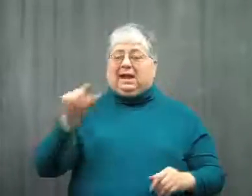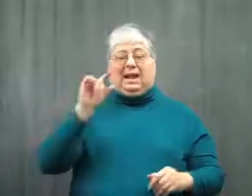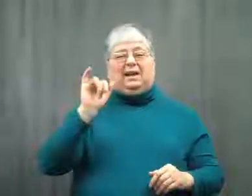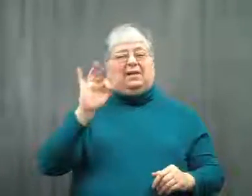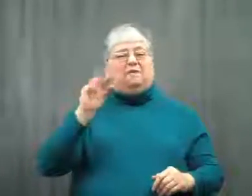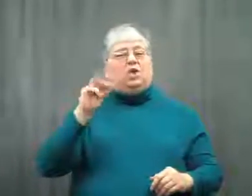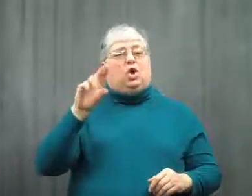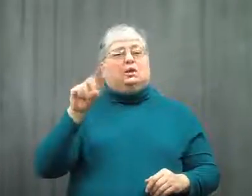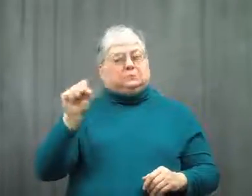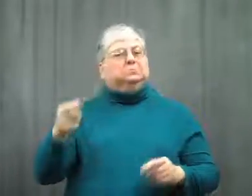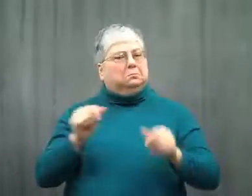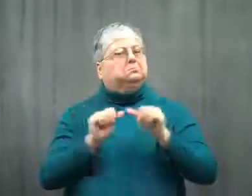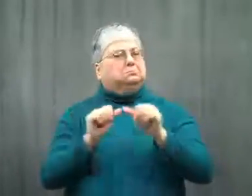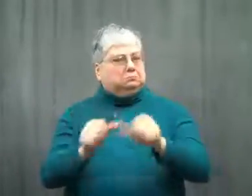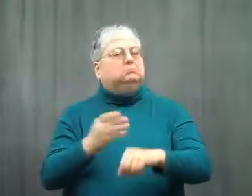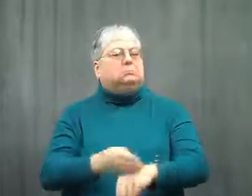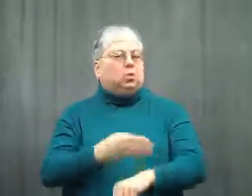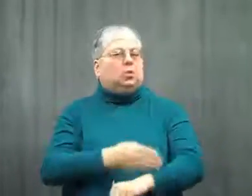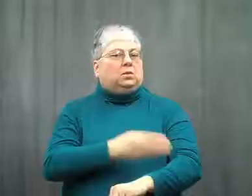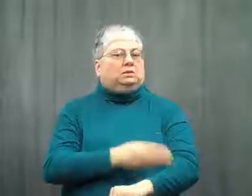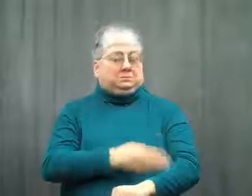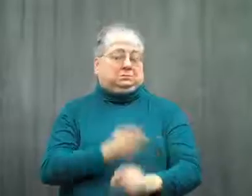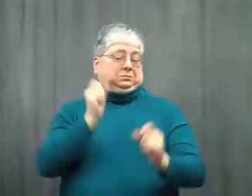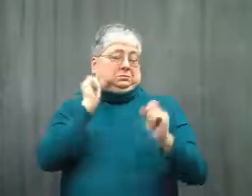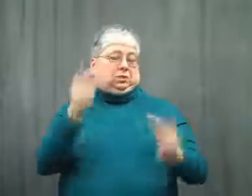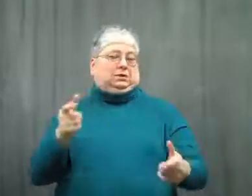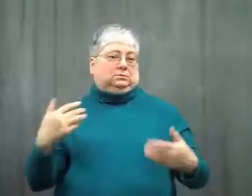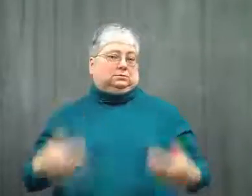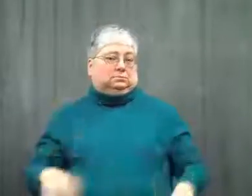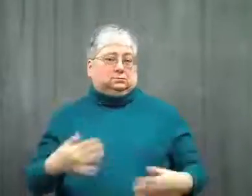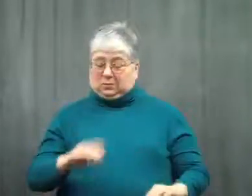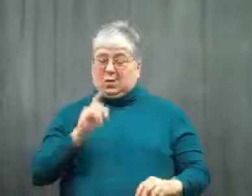Giffords has surprisingly continued to improve.